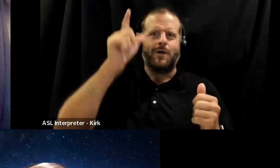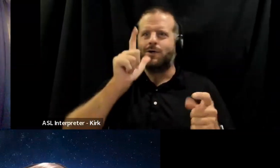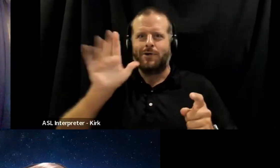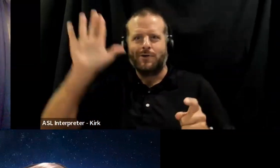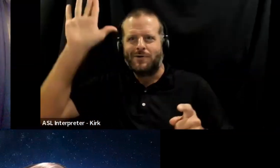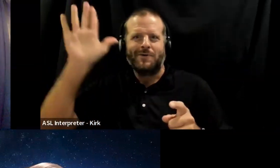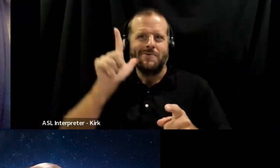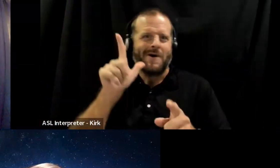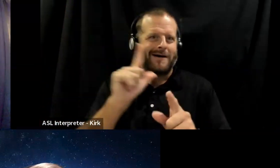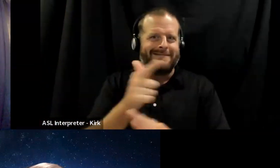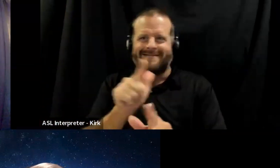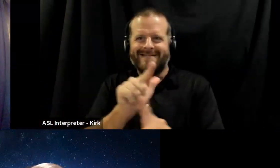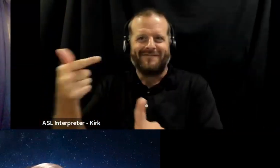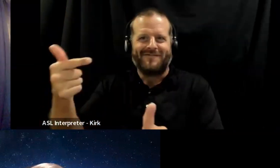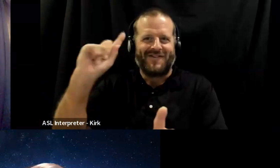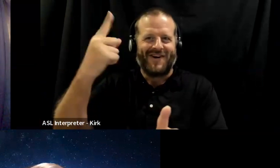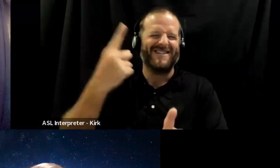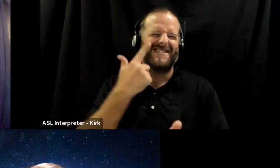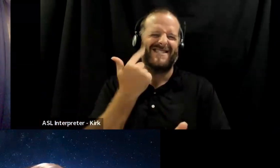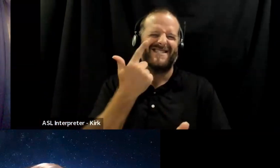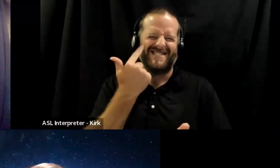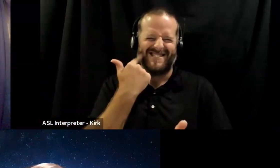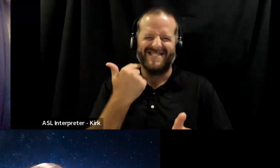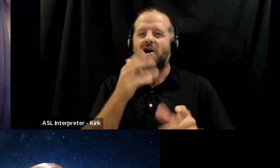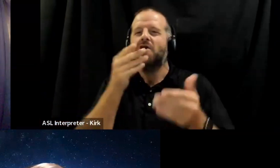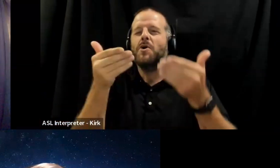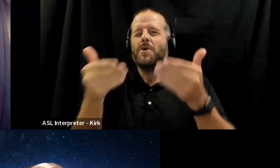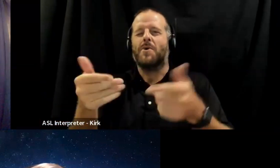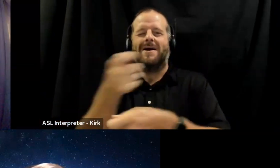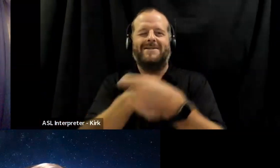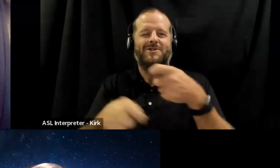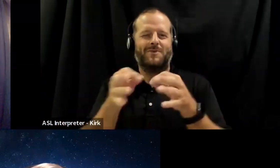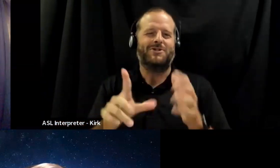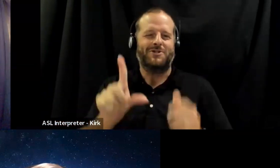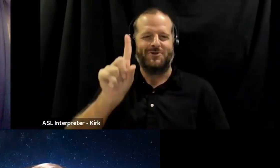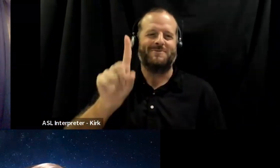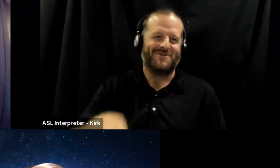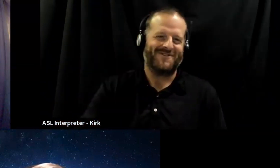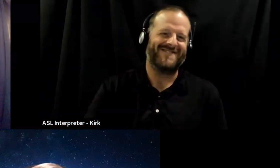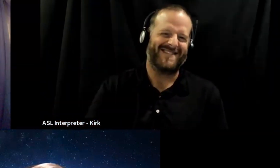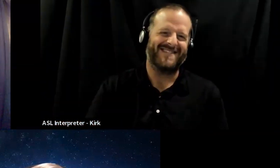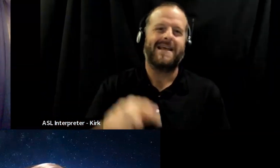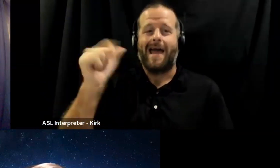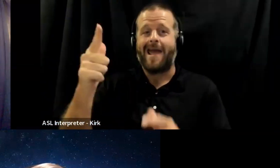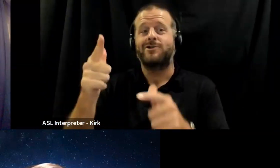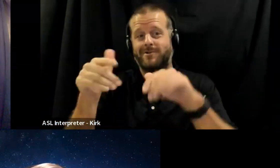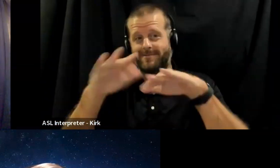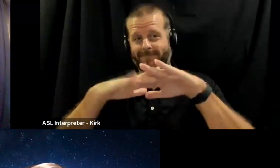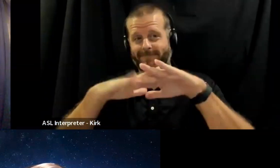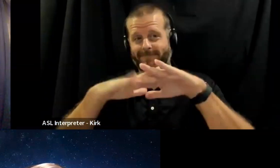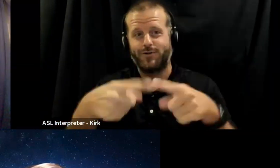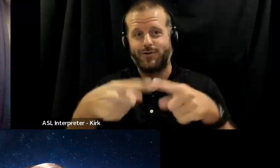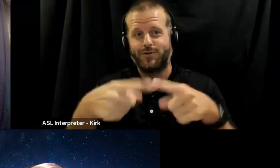1st, let's go ahead and do an interpreter switch. Angela's up on the screen. Thank you. Kirk.